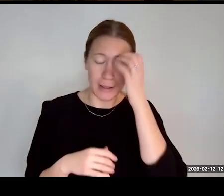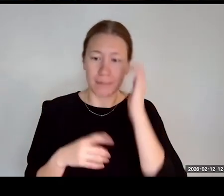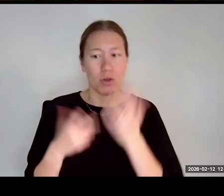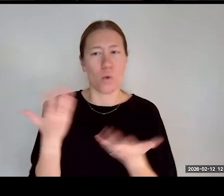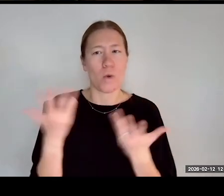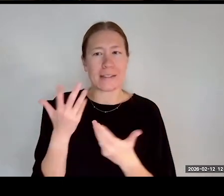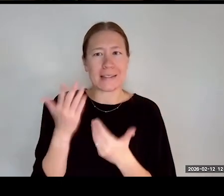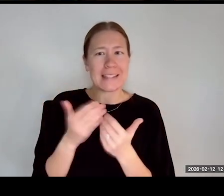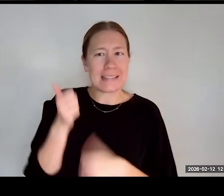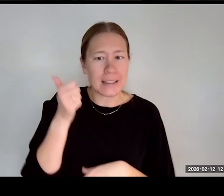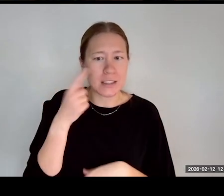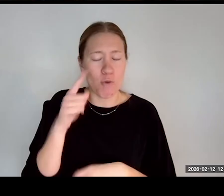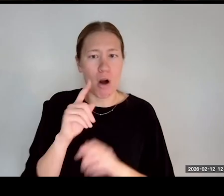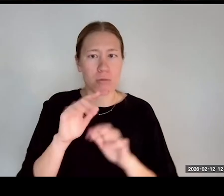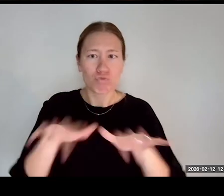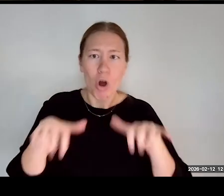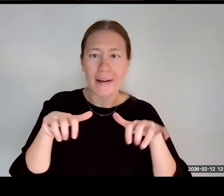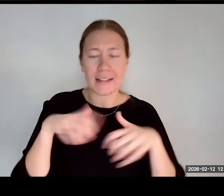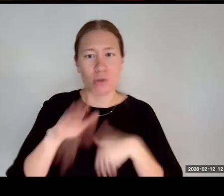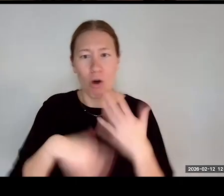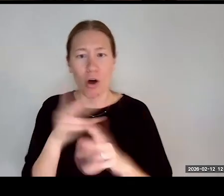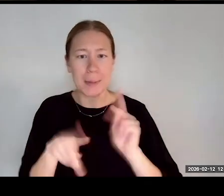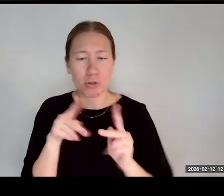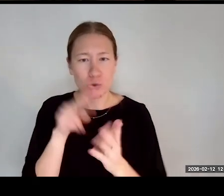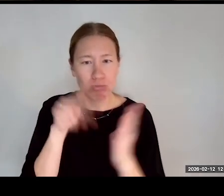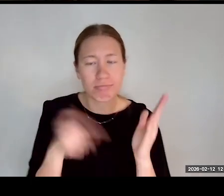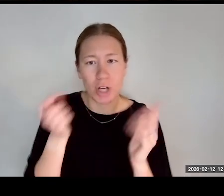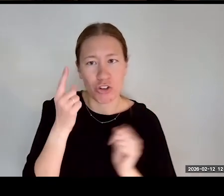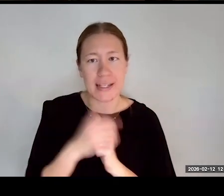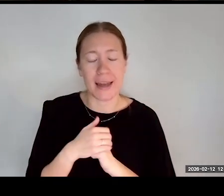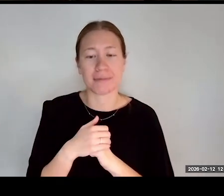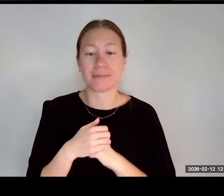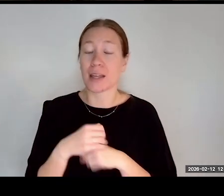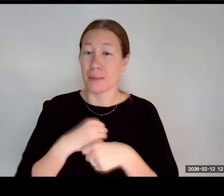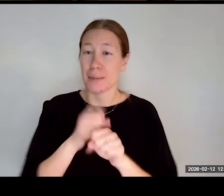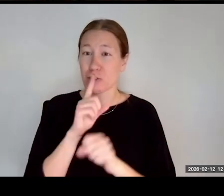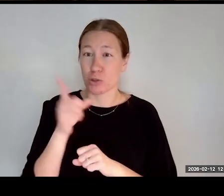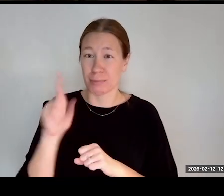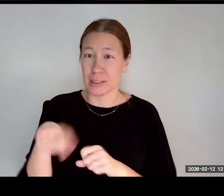to understand and your audience. And then make sure that you're correctly using characters that you're inserting